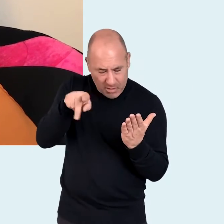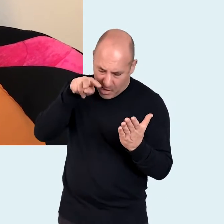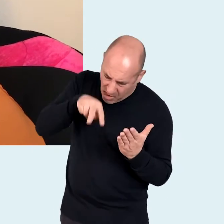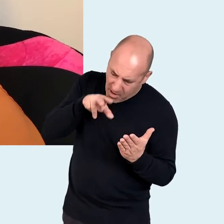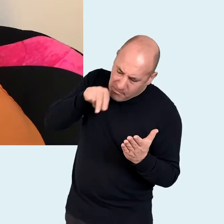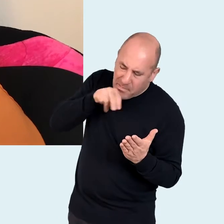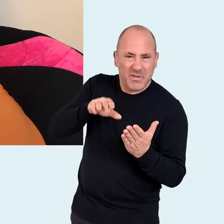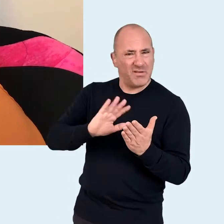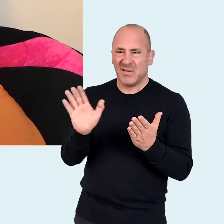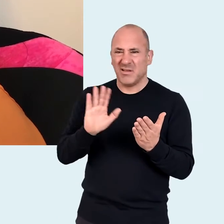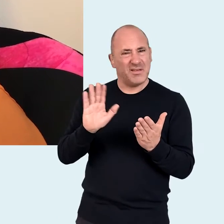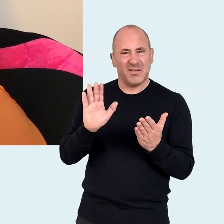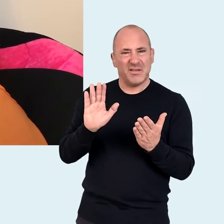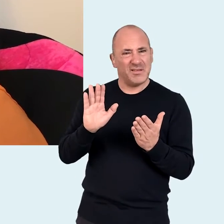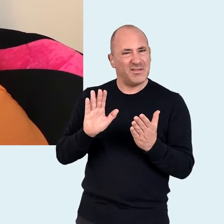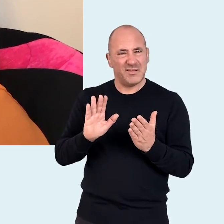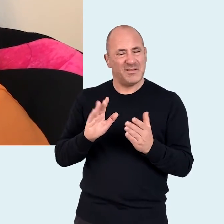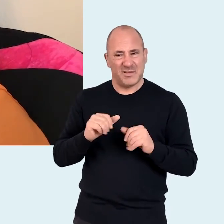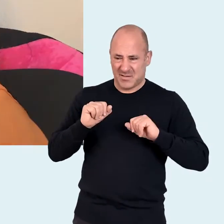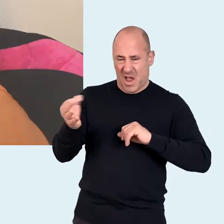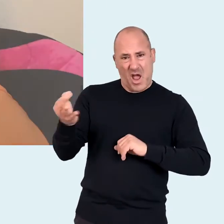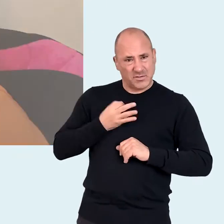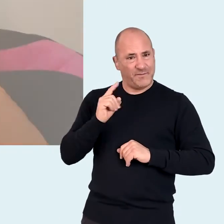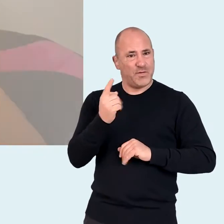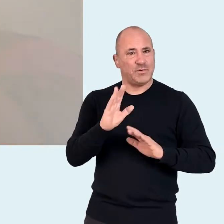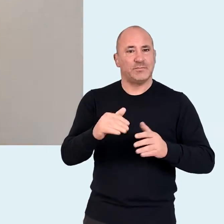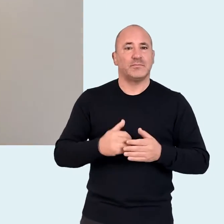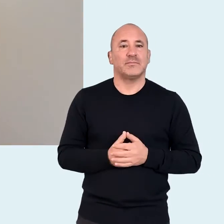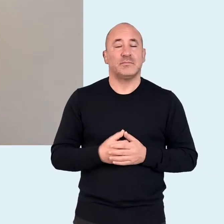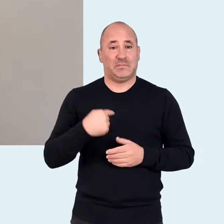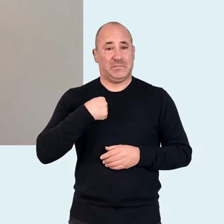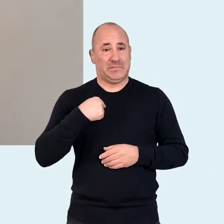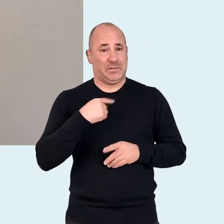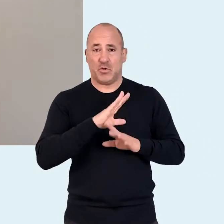or read over their shoulder without permission to do so.